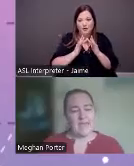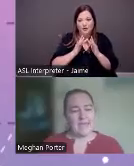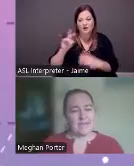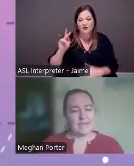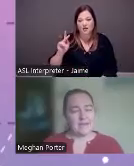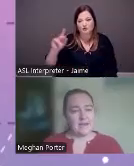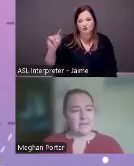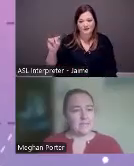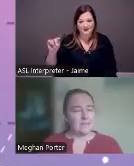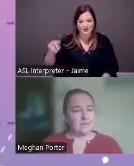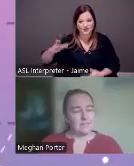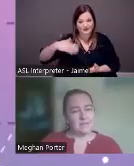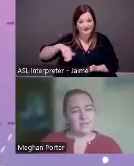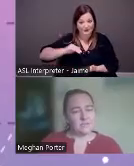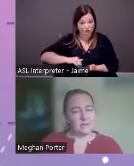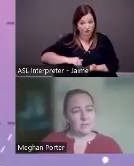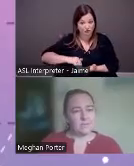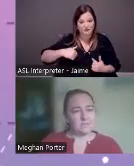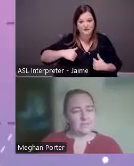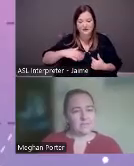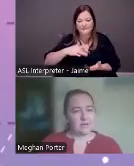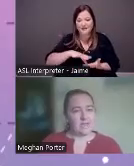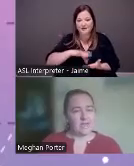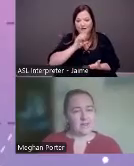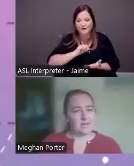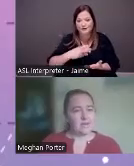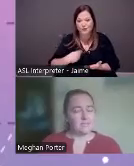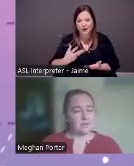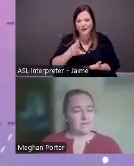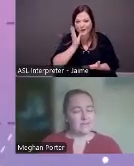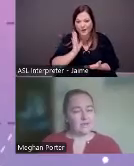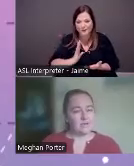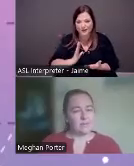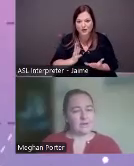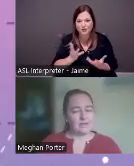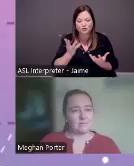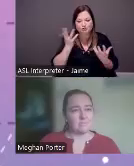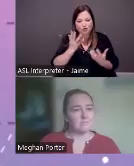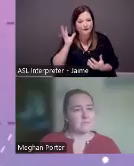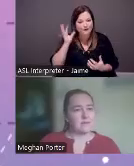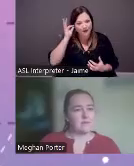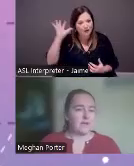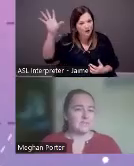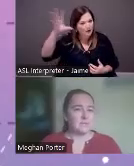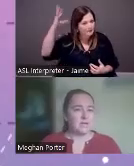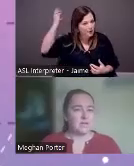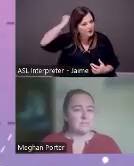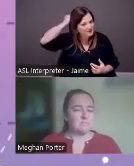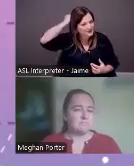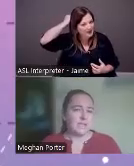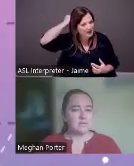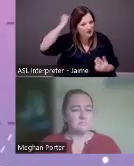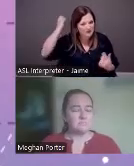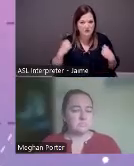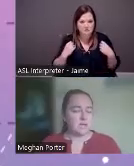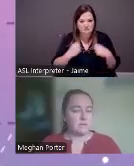And I'm a middle-aged white woman with dark hair in a ponytail, wearing kind of a raspberry pink top.